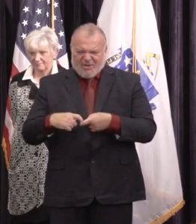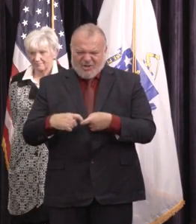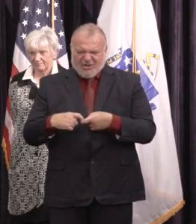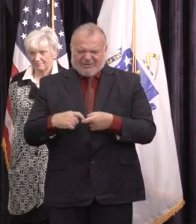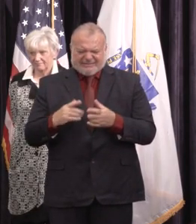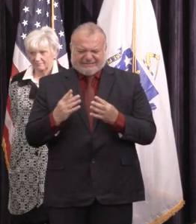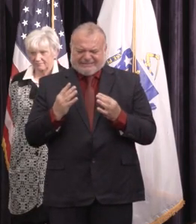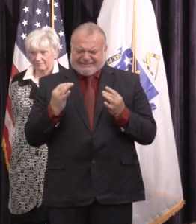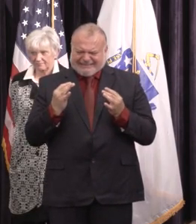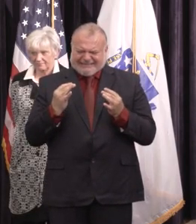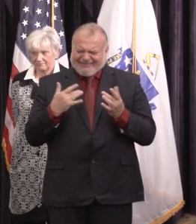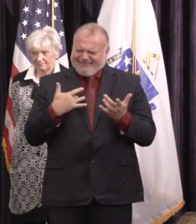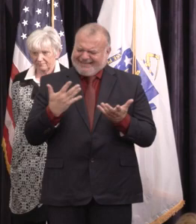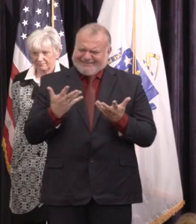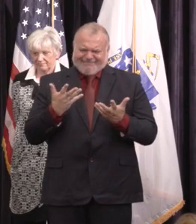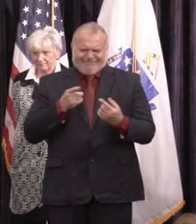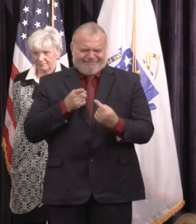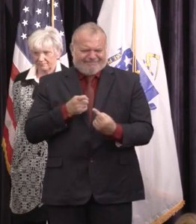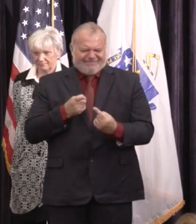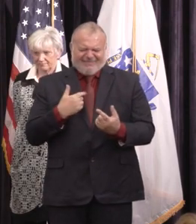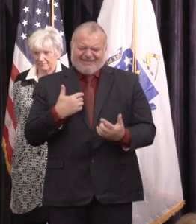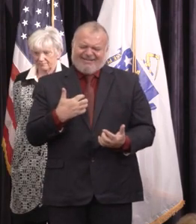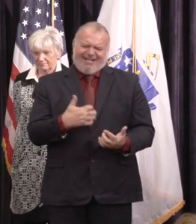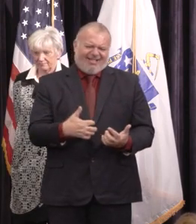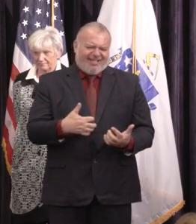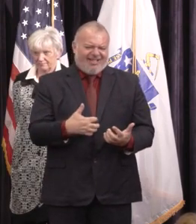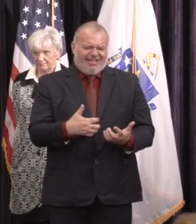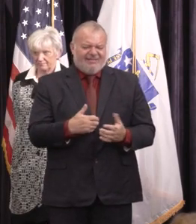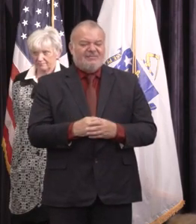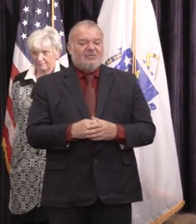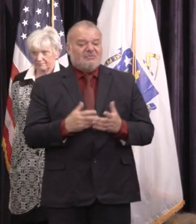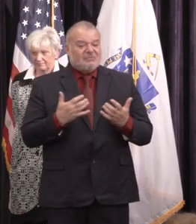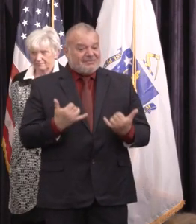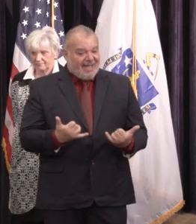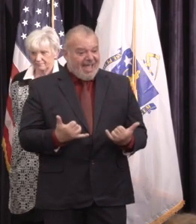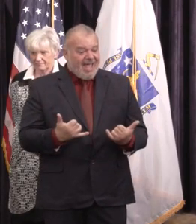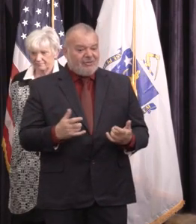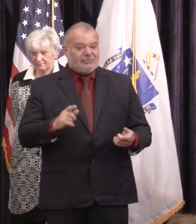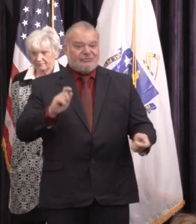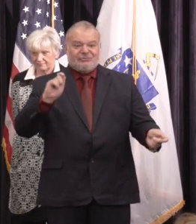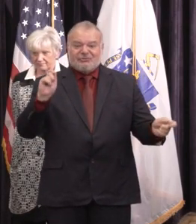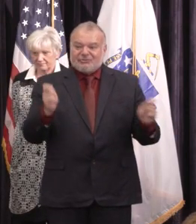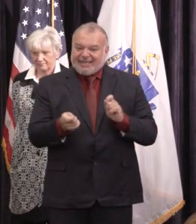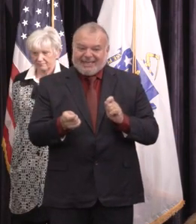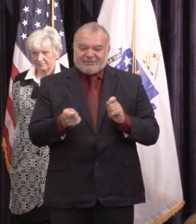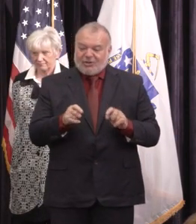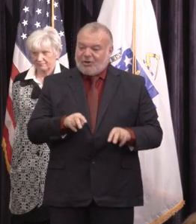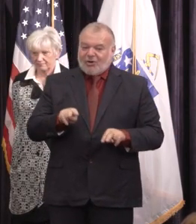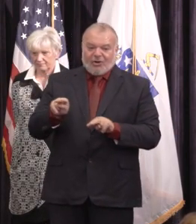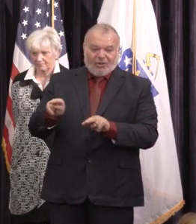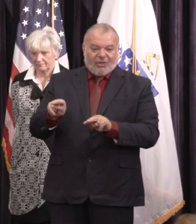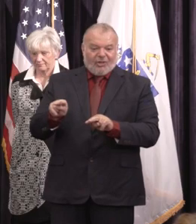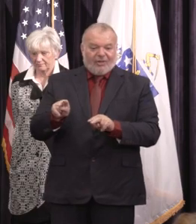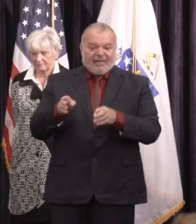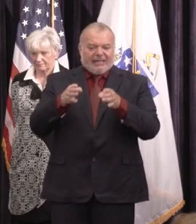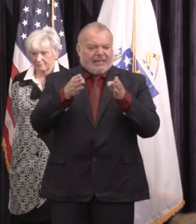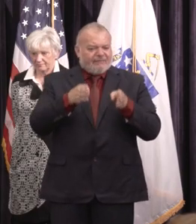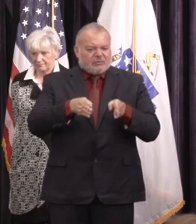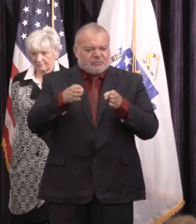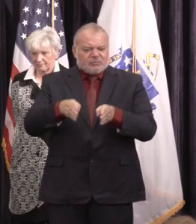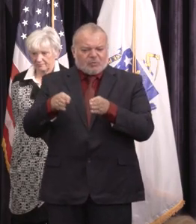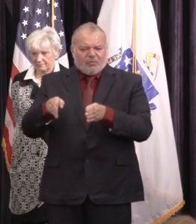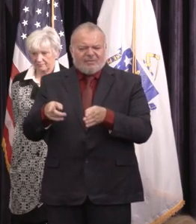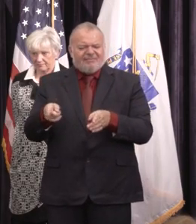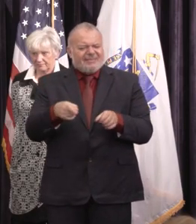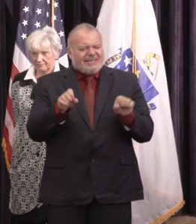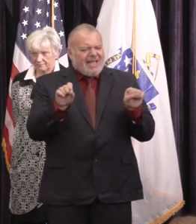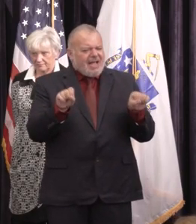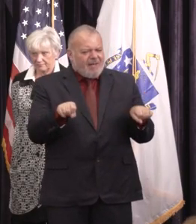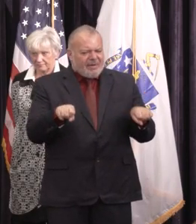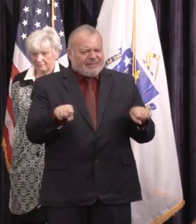variety of services where individuals and their capabilities take center stage. And today marks